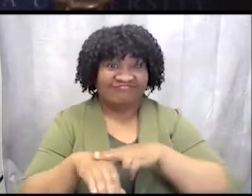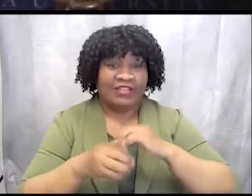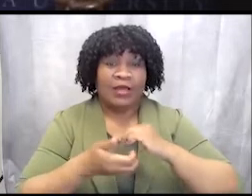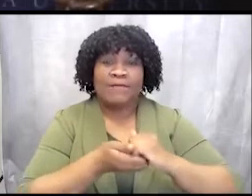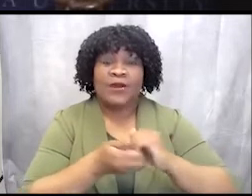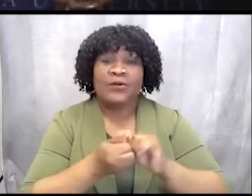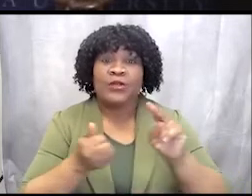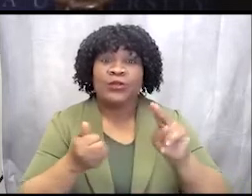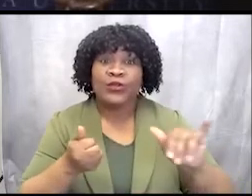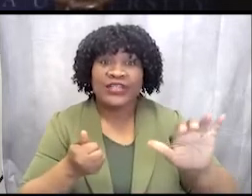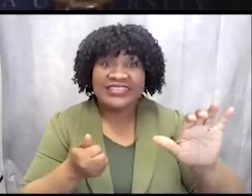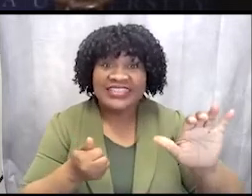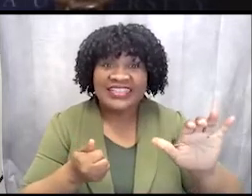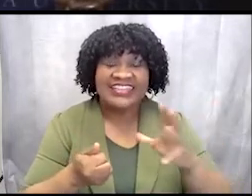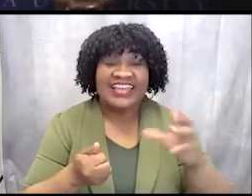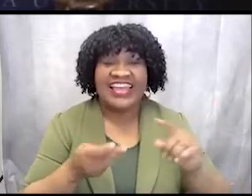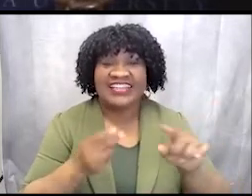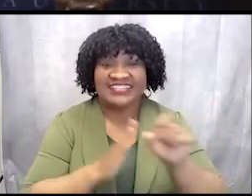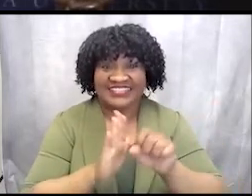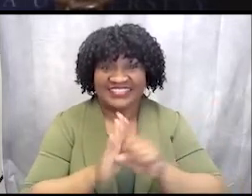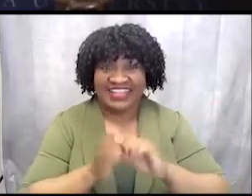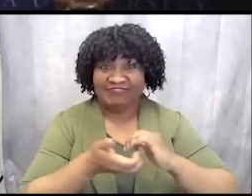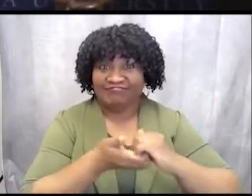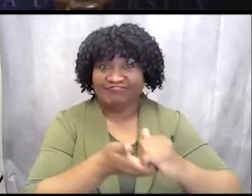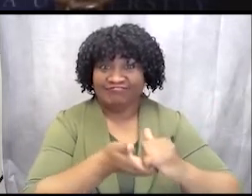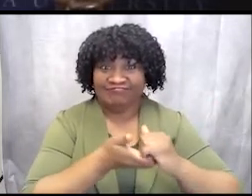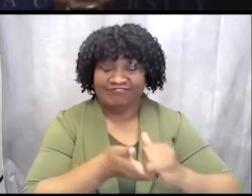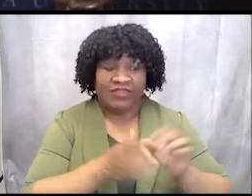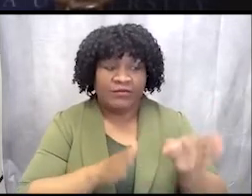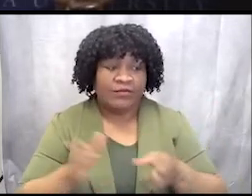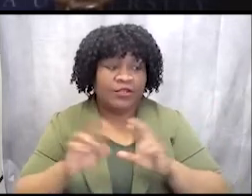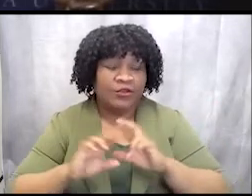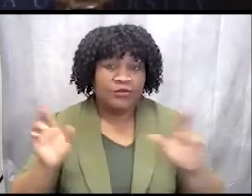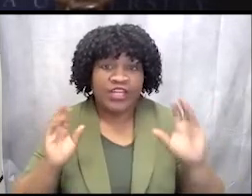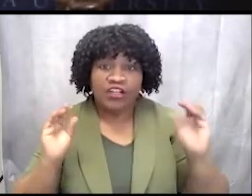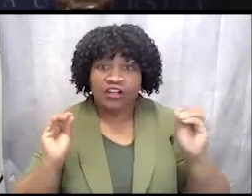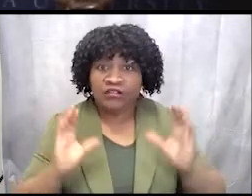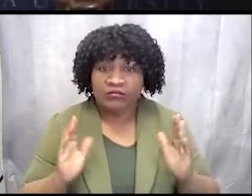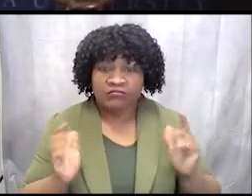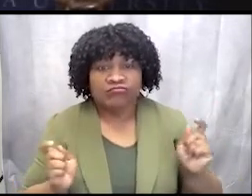with New York City and with the state to prepare our educators who are change-makers